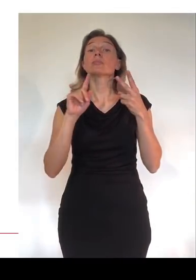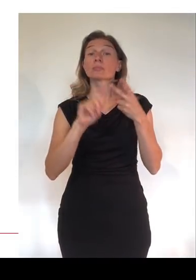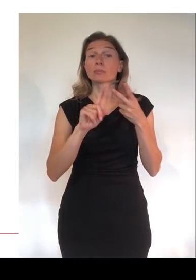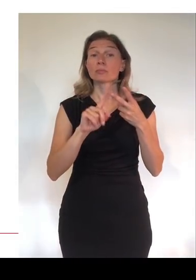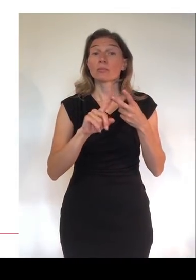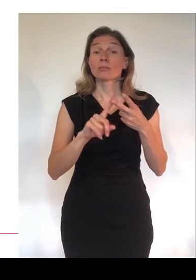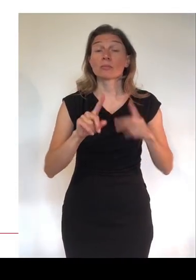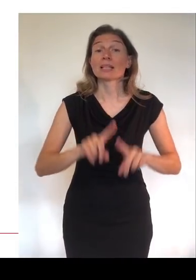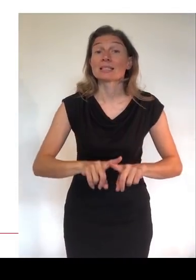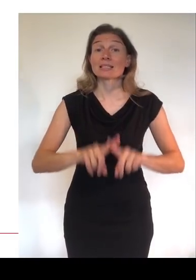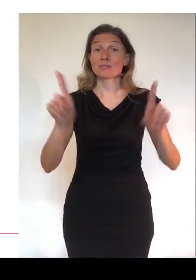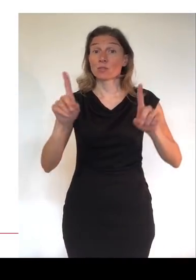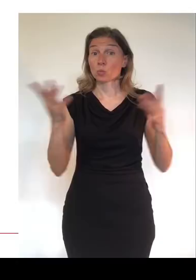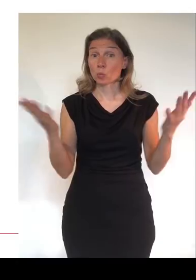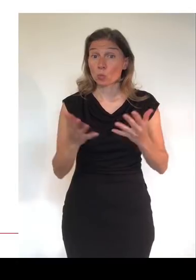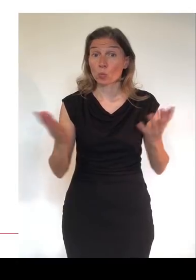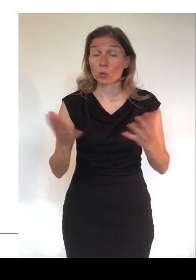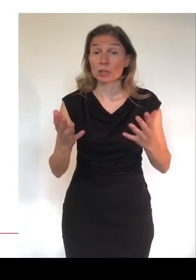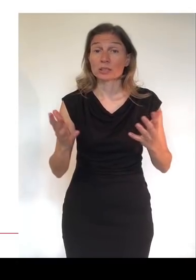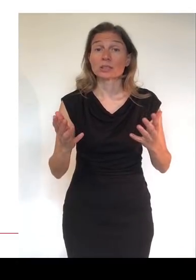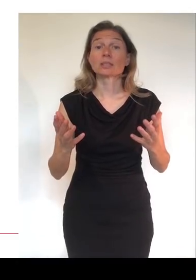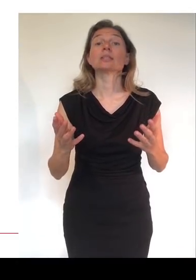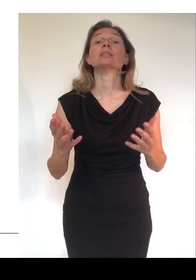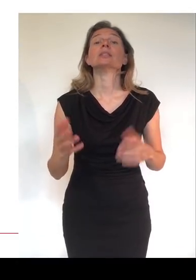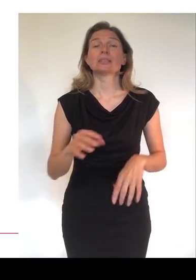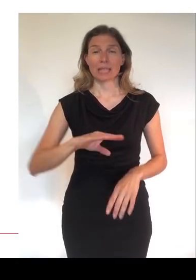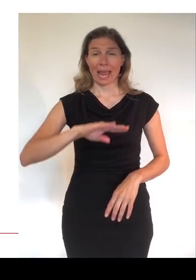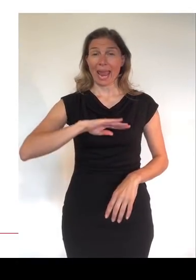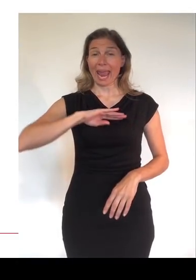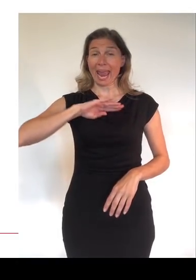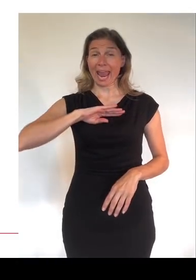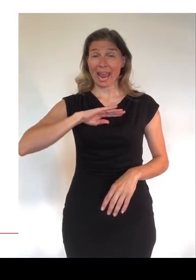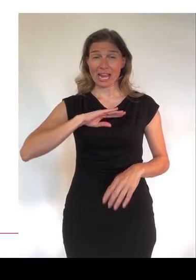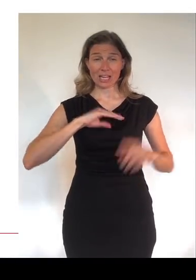longer age specific in the Netherlands this tool runs from 0 to 12 months from